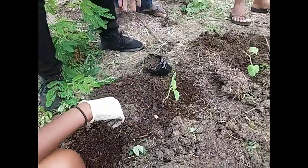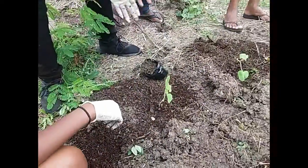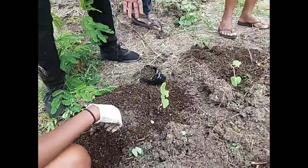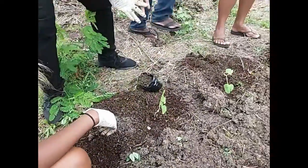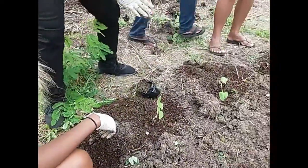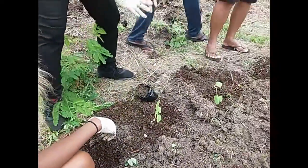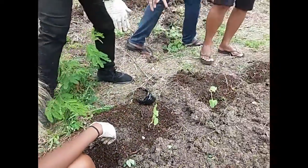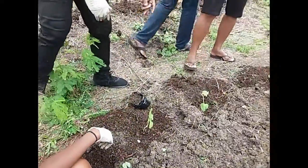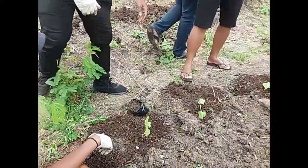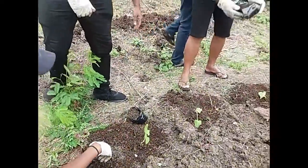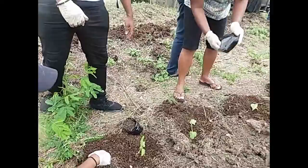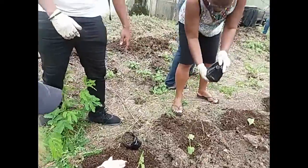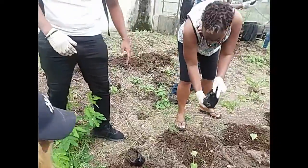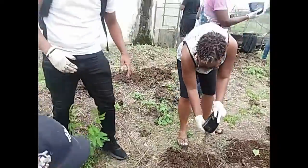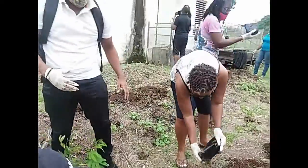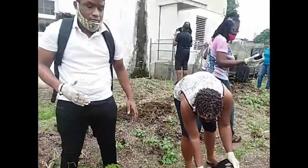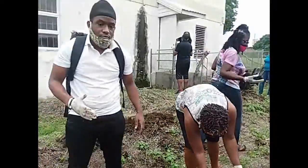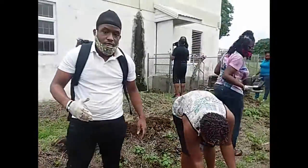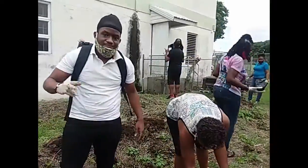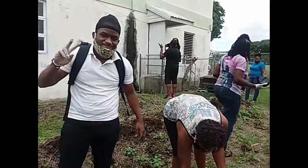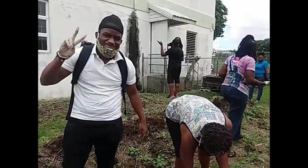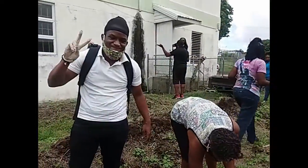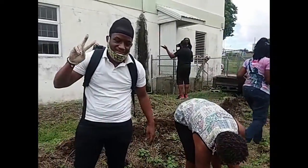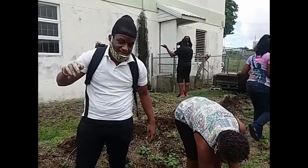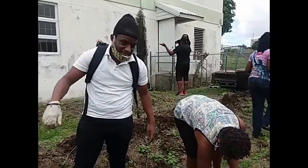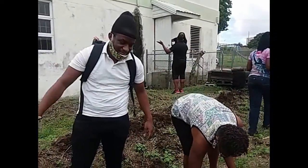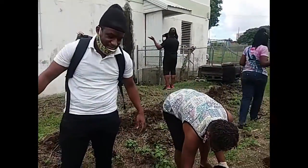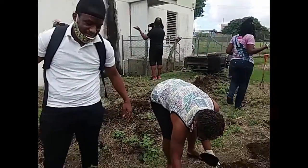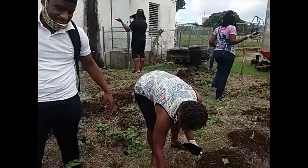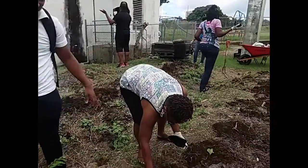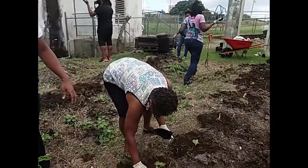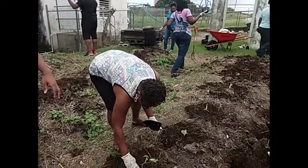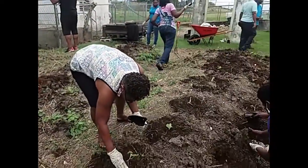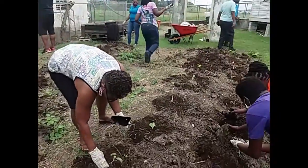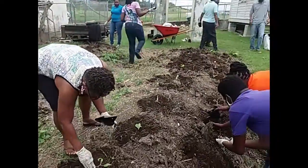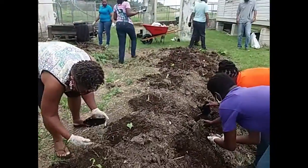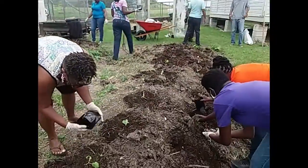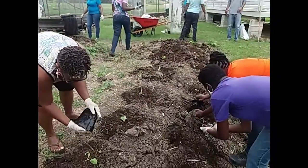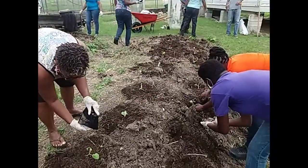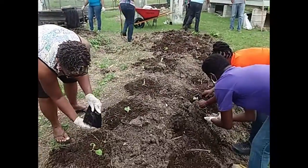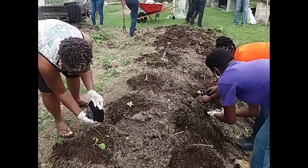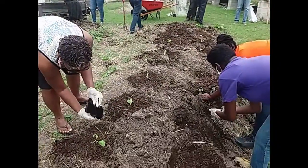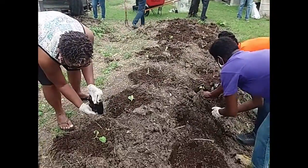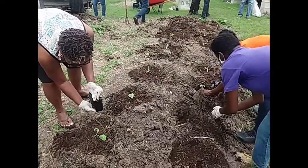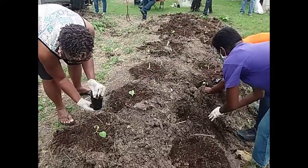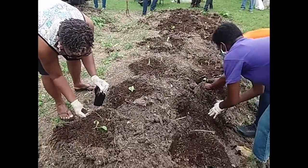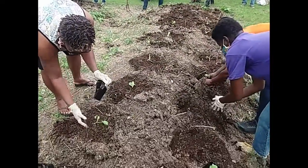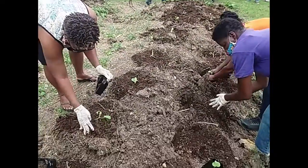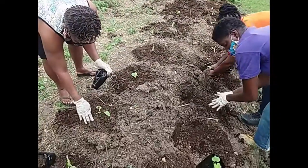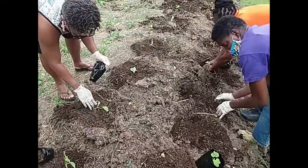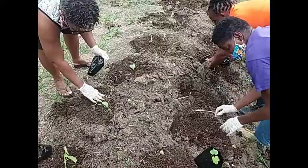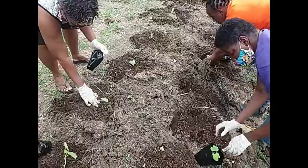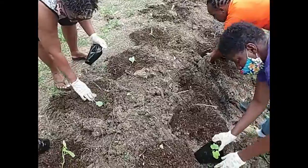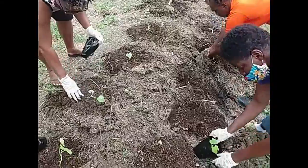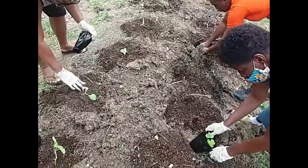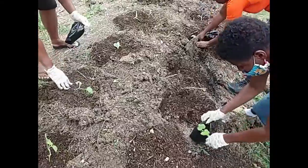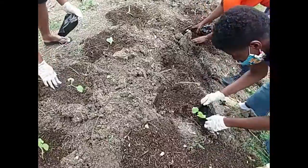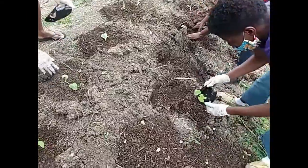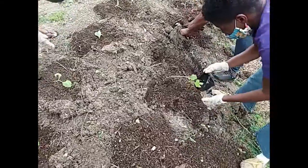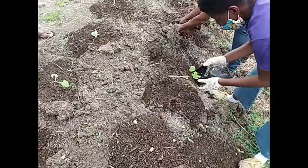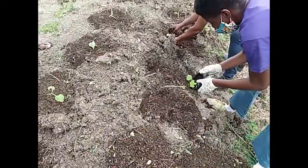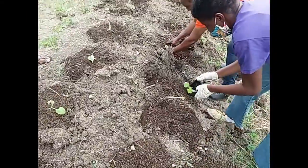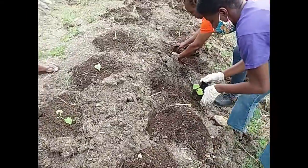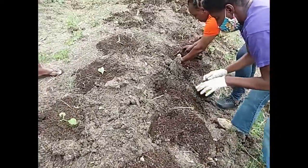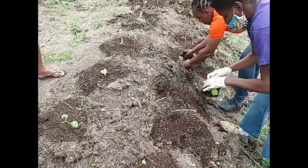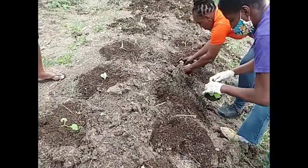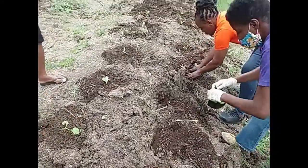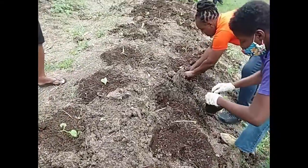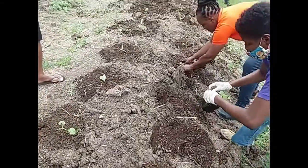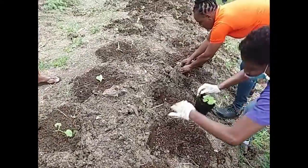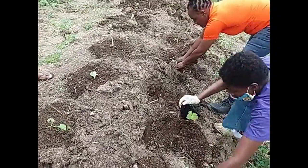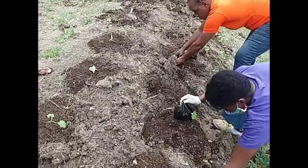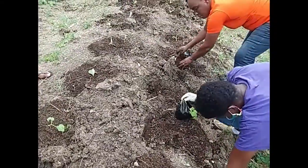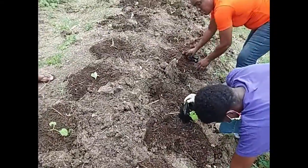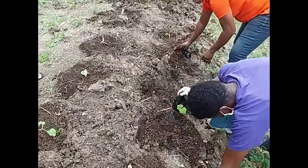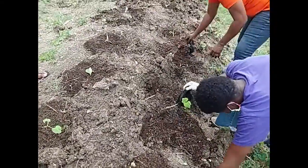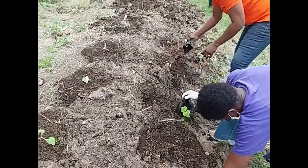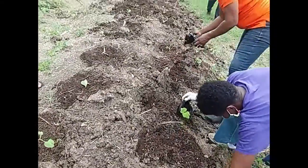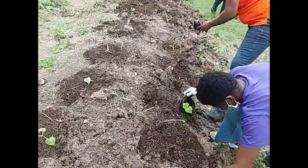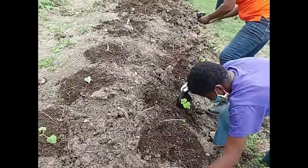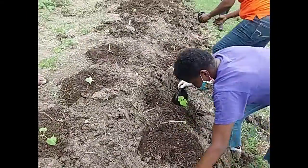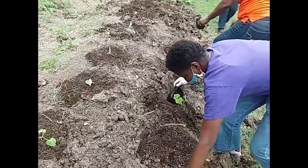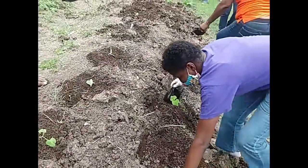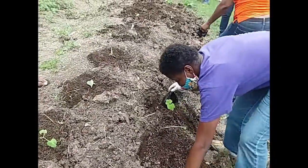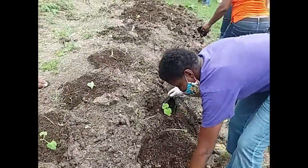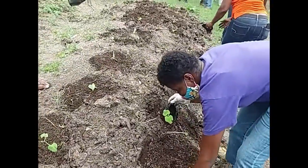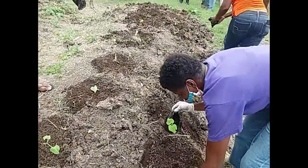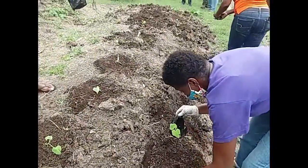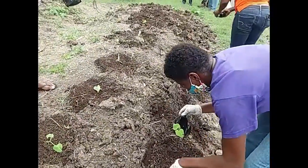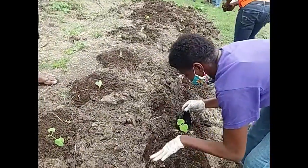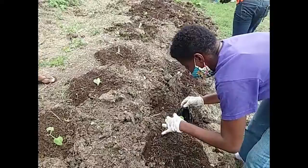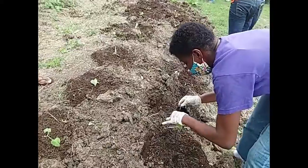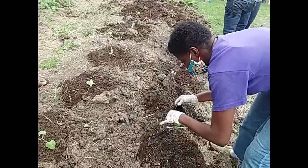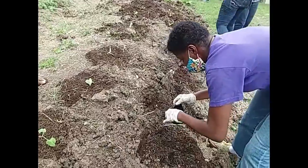laughs